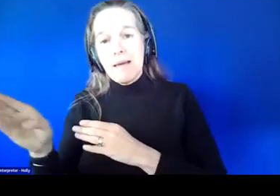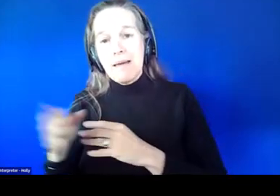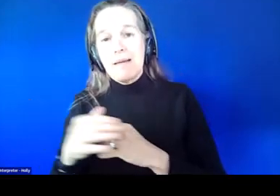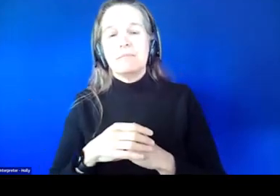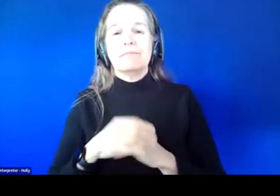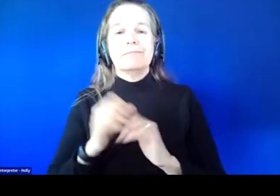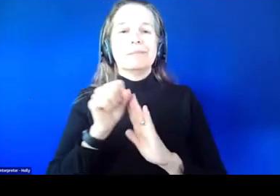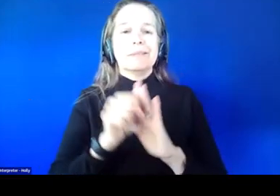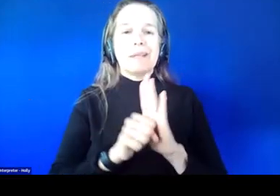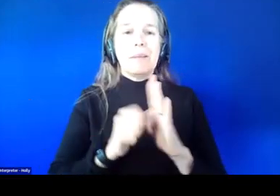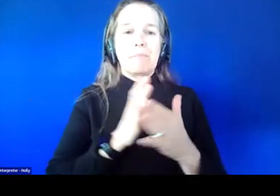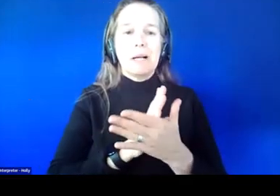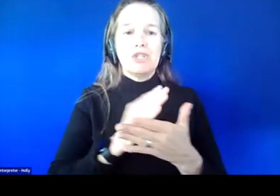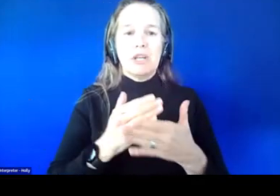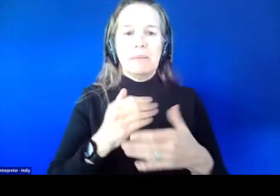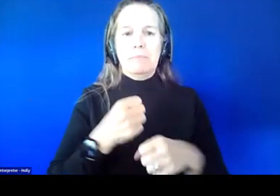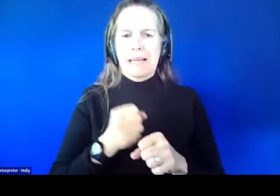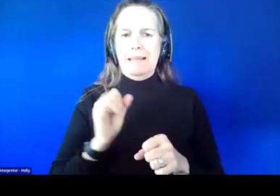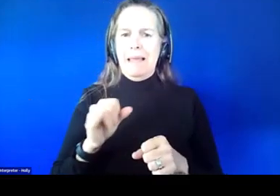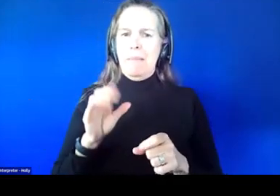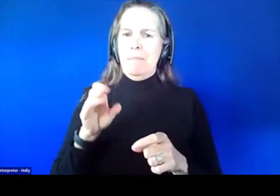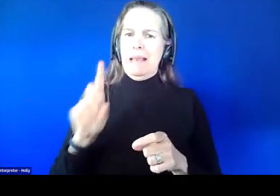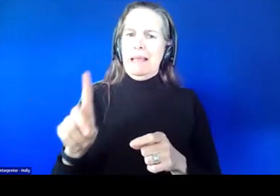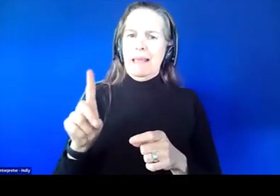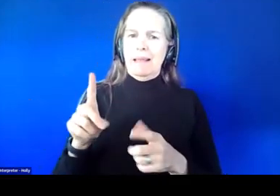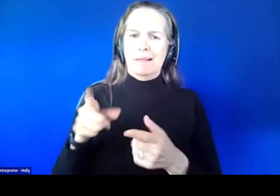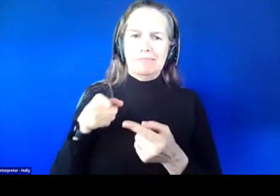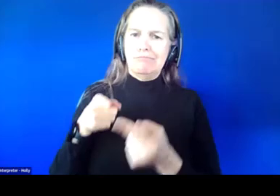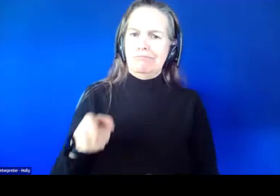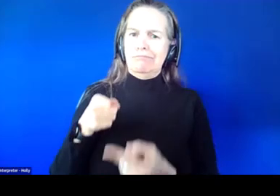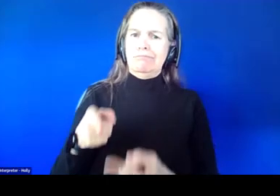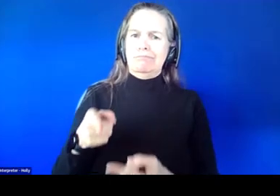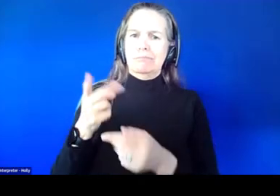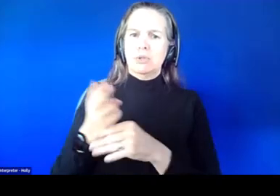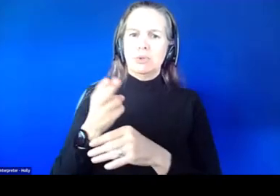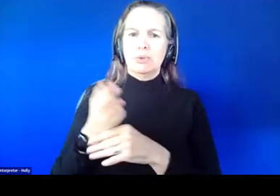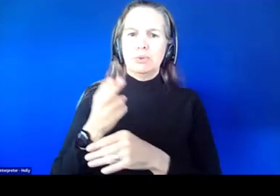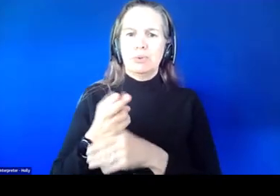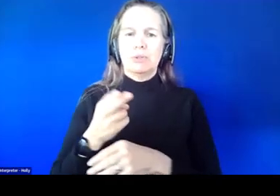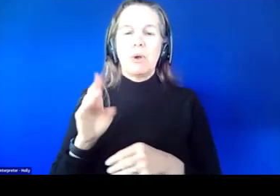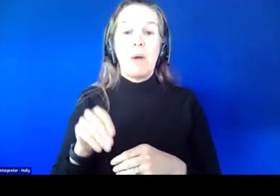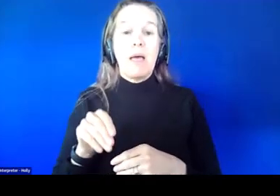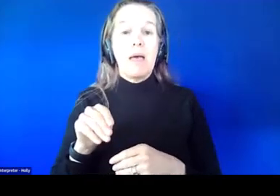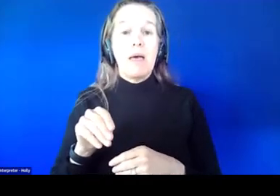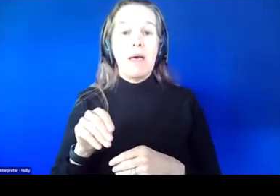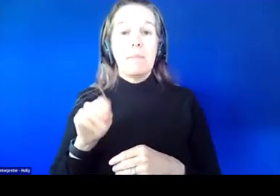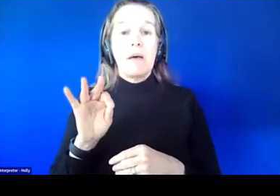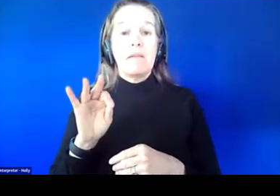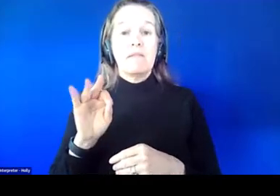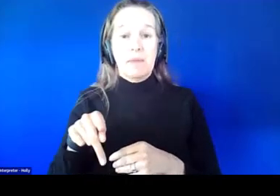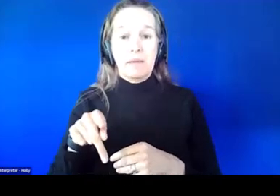Medicaid funds difficult to use. The Money Follows the Person Tribal Initiative works alongside the sovereign